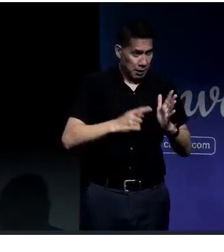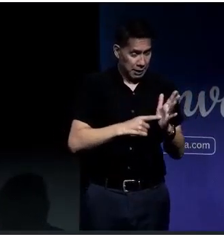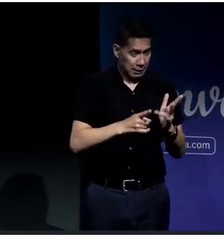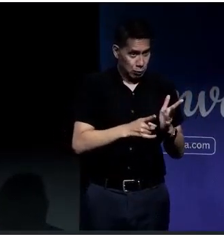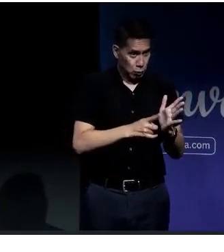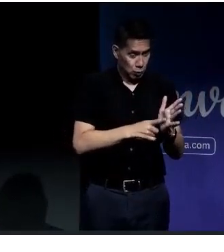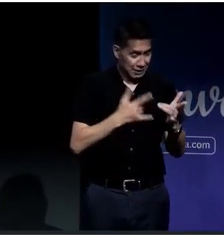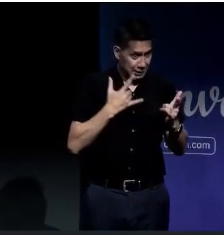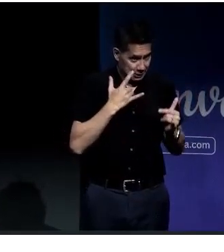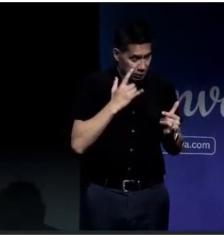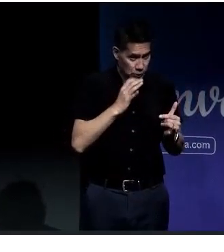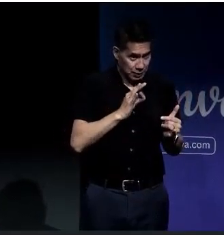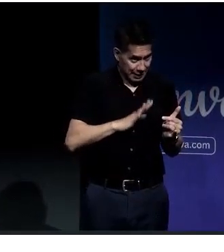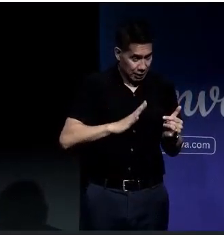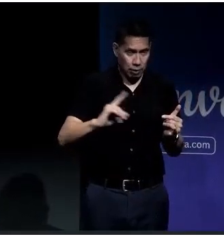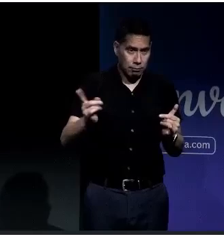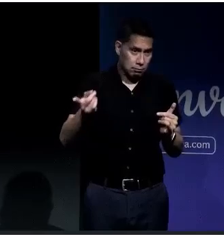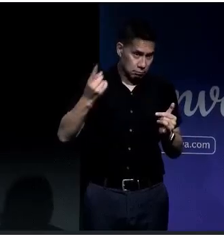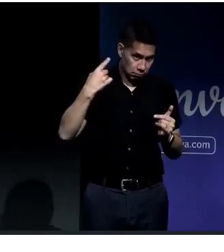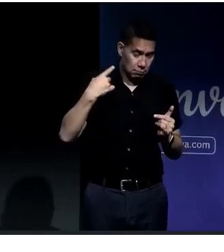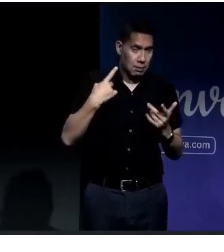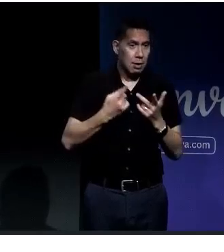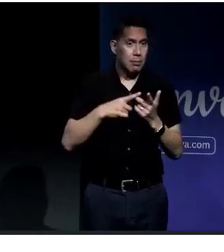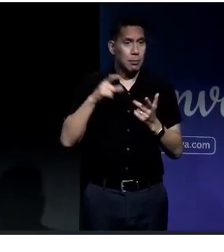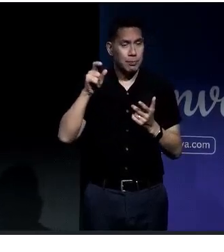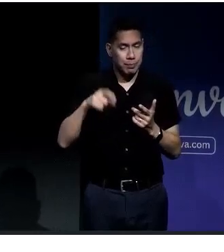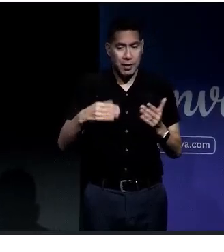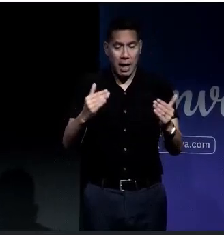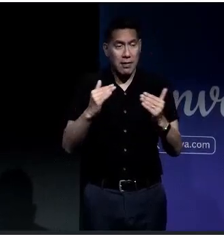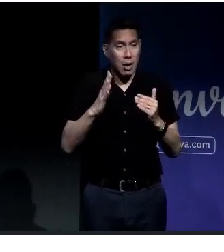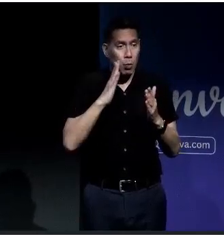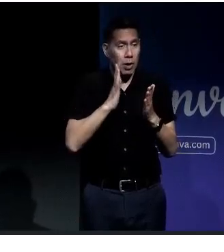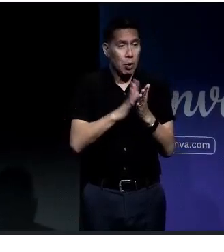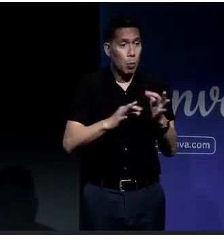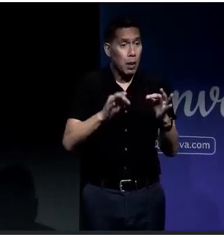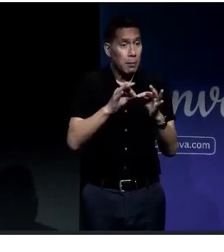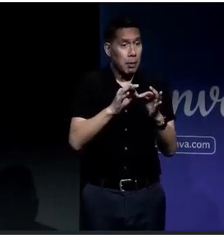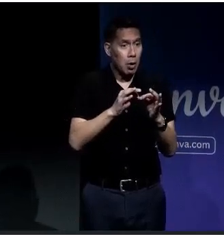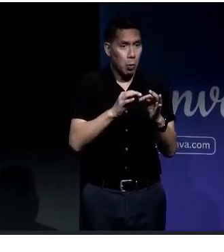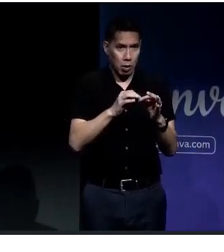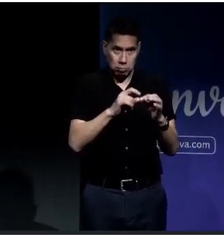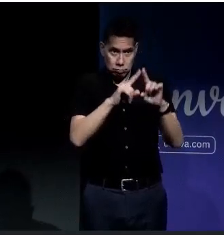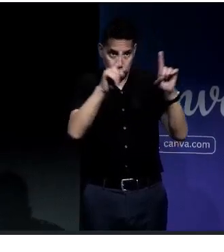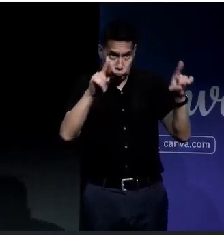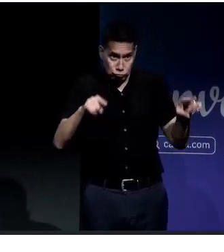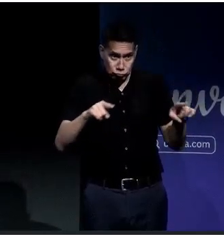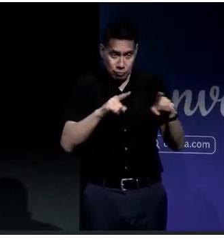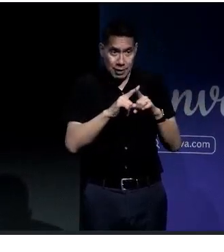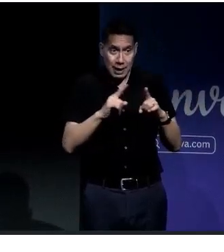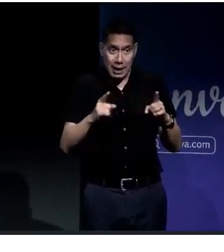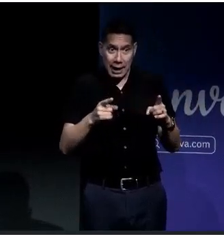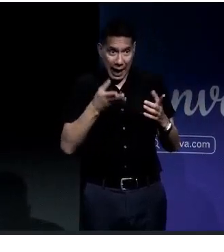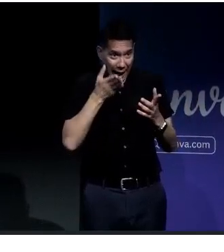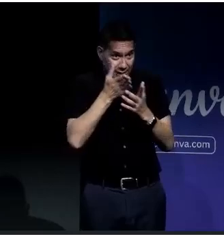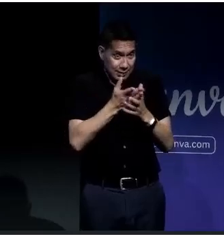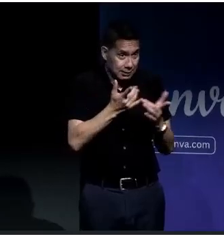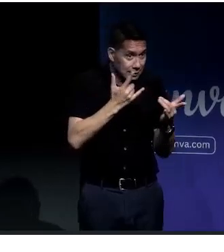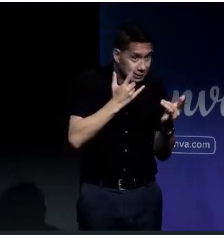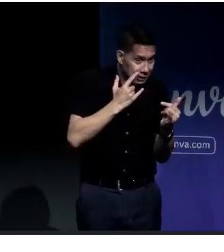And then once you get your website to a level where the accessibility testing side of things, you're doing things quite well, then user testing